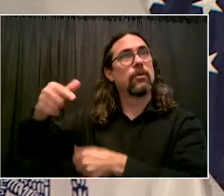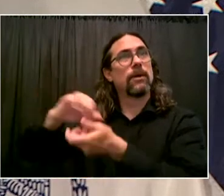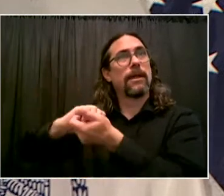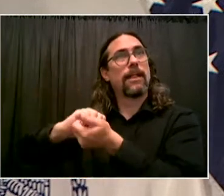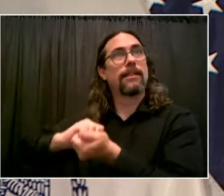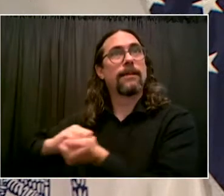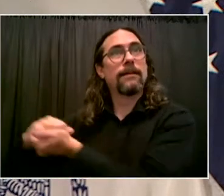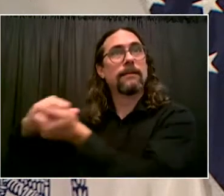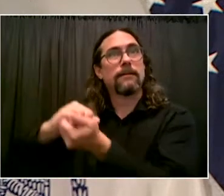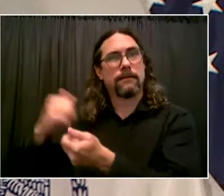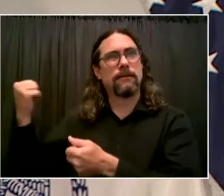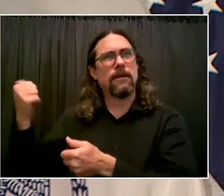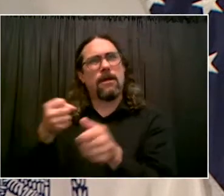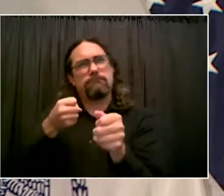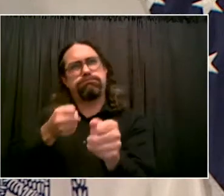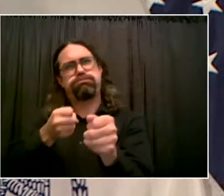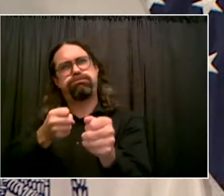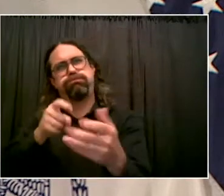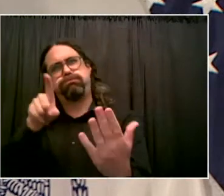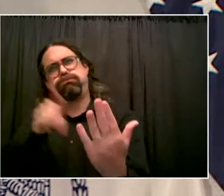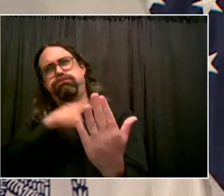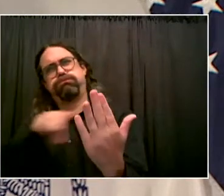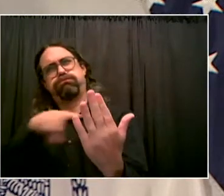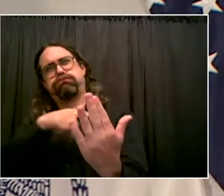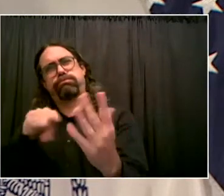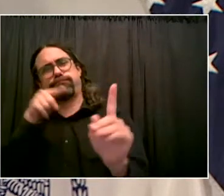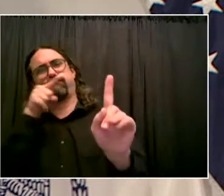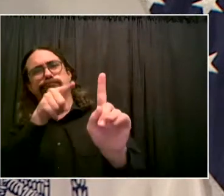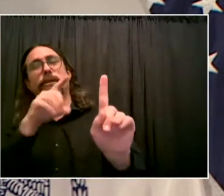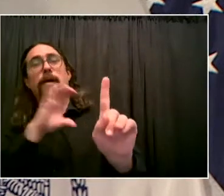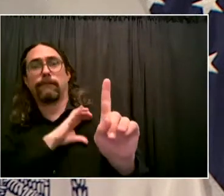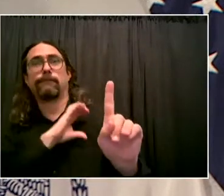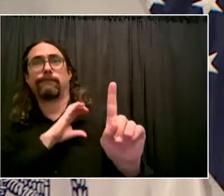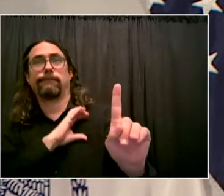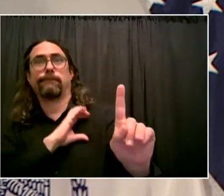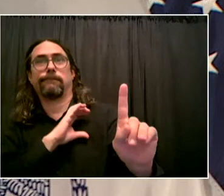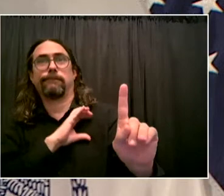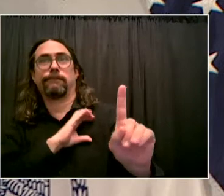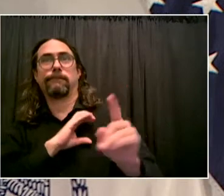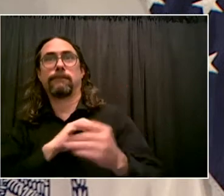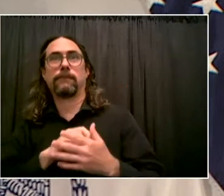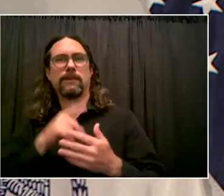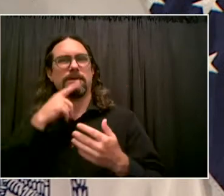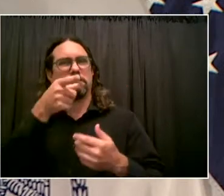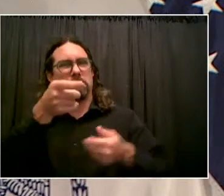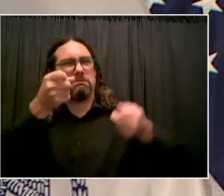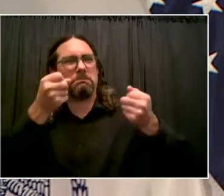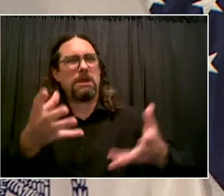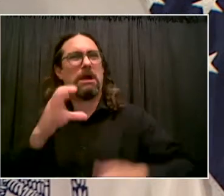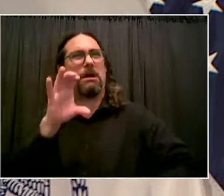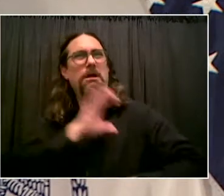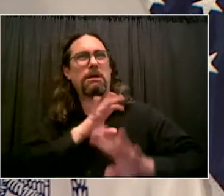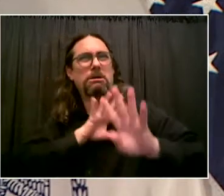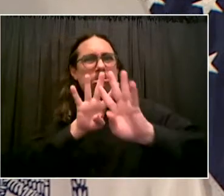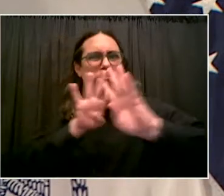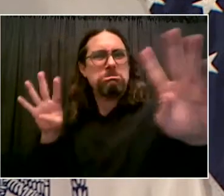YOUR ADMINISTRATION AND THEN THE SPOKESPERSON SAID HE WAS BEING INSULTING